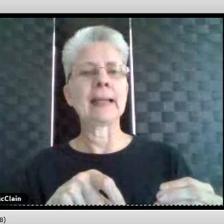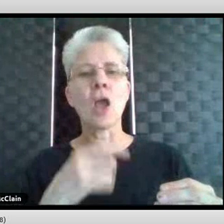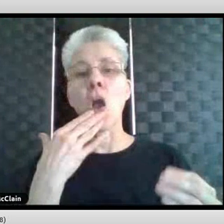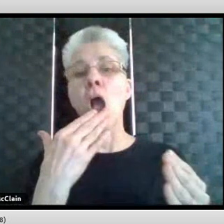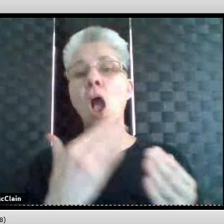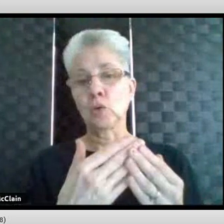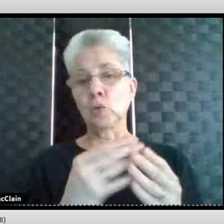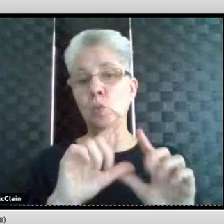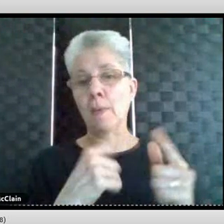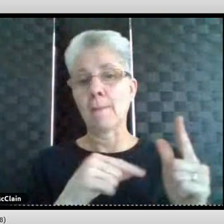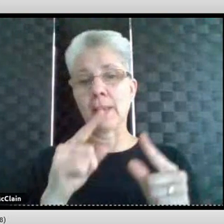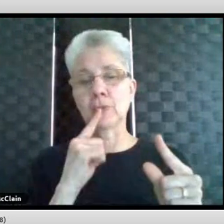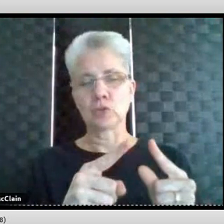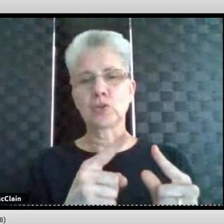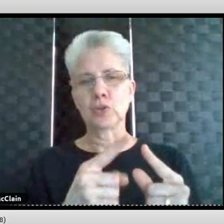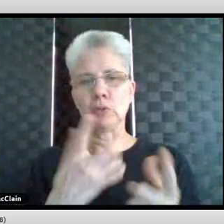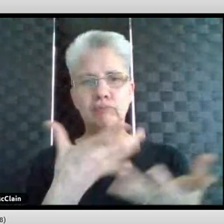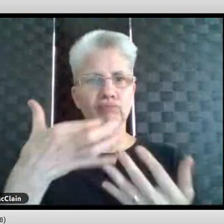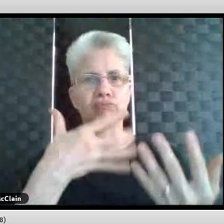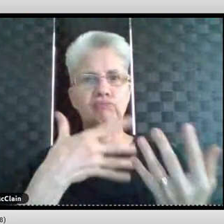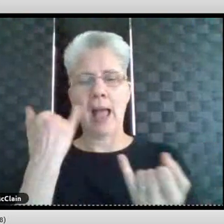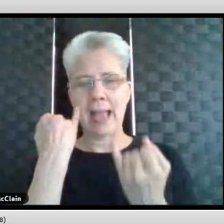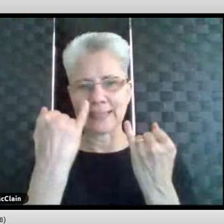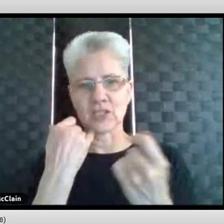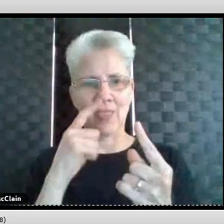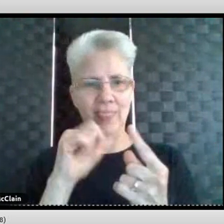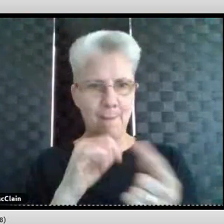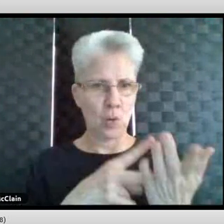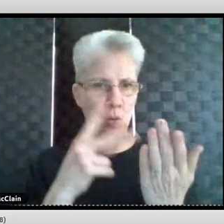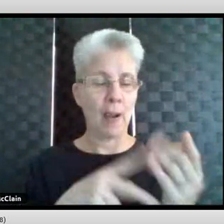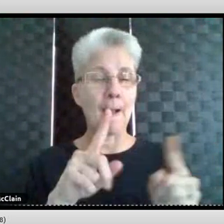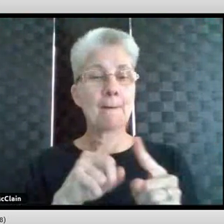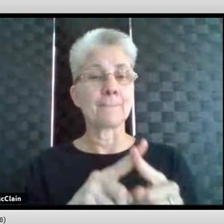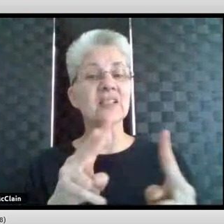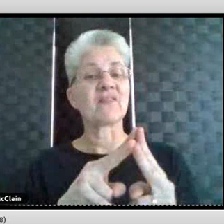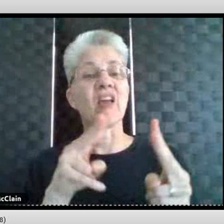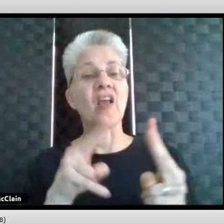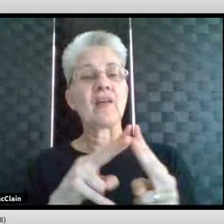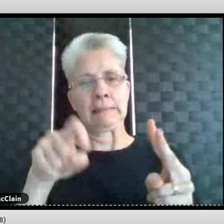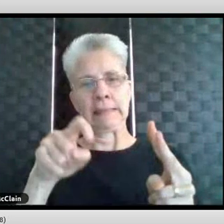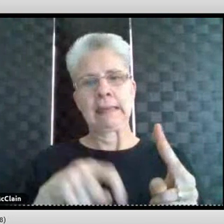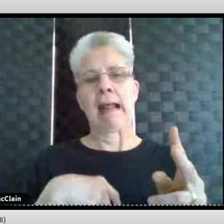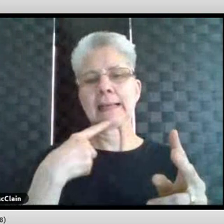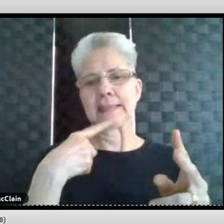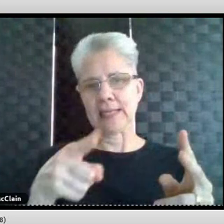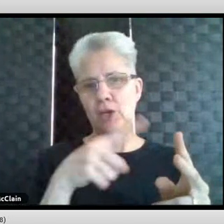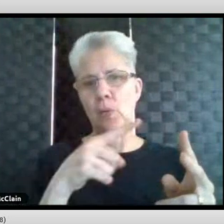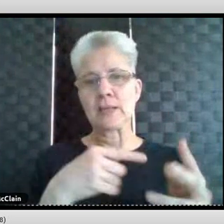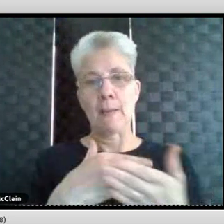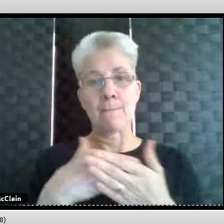to generate a lot of ideas for that particular program. But it's very needed, I can tell you. As baby boomer, it is needed.